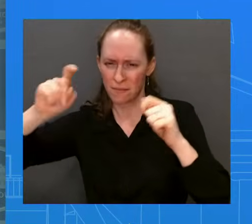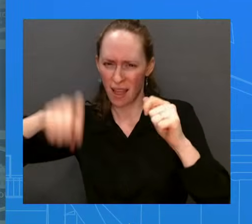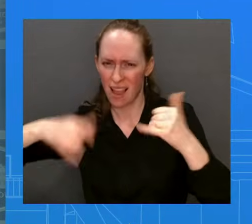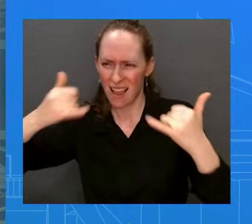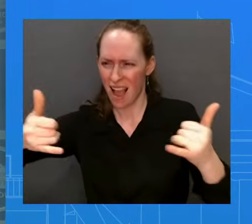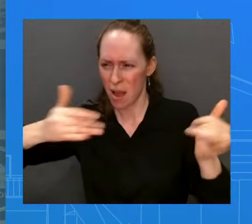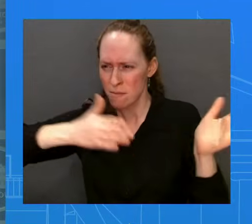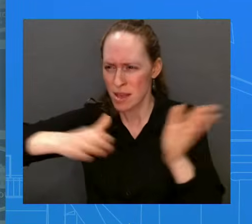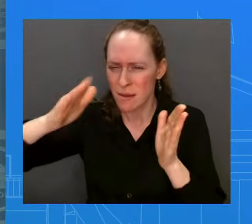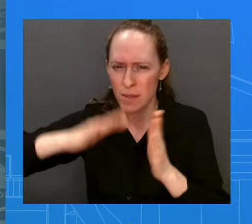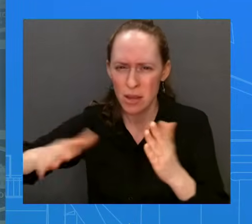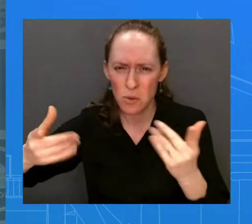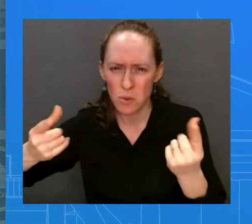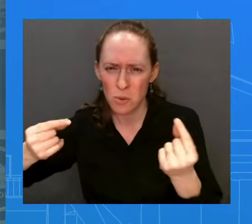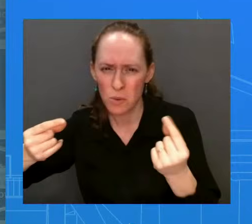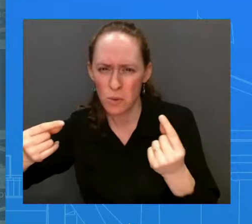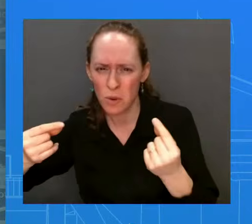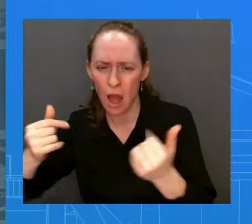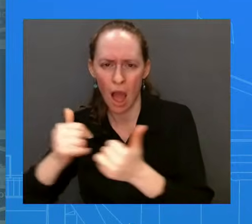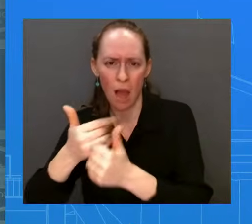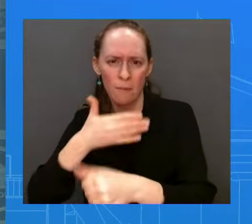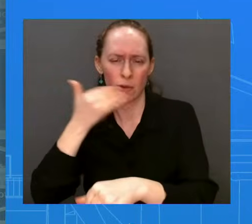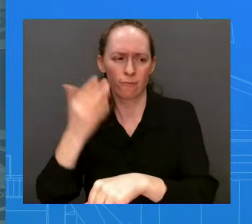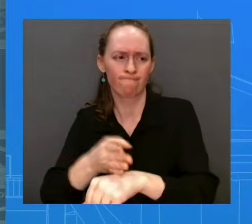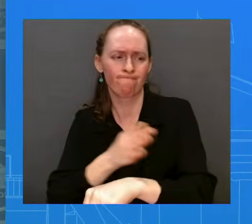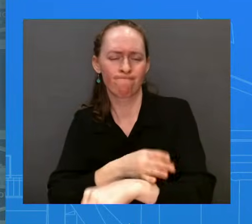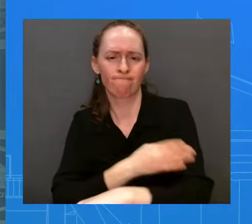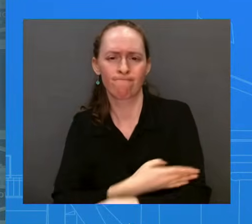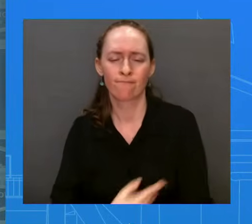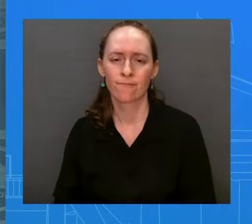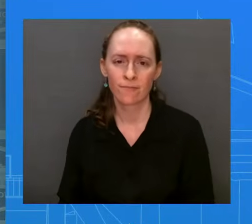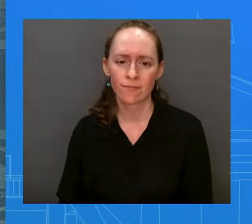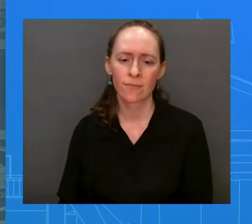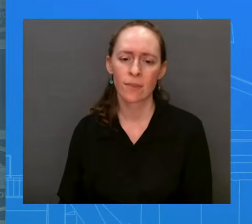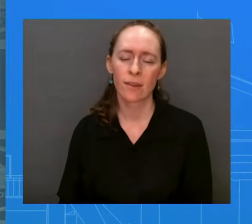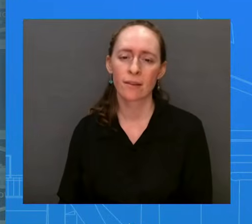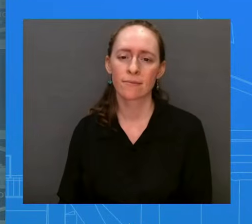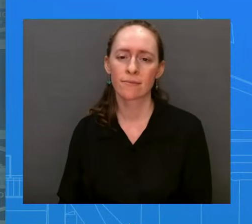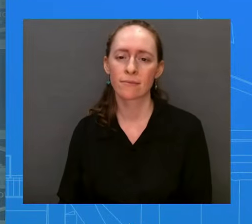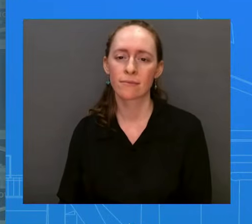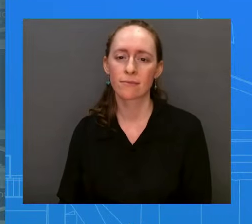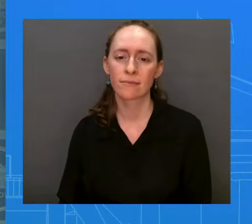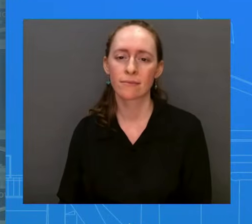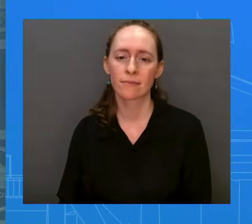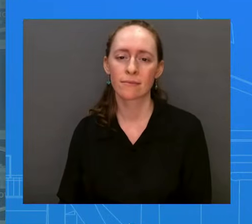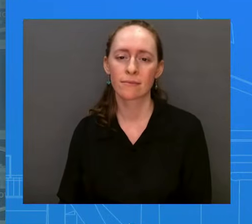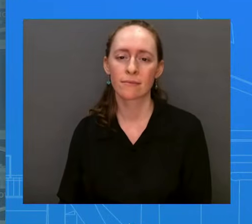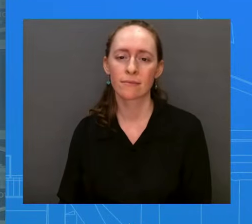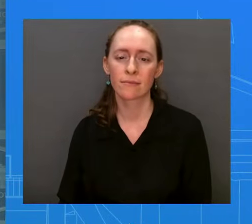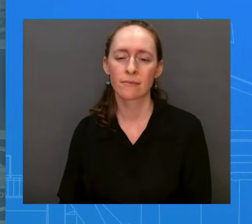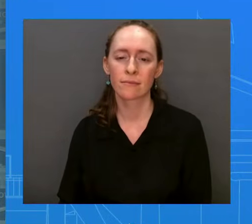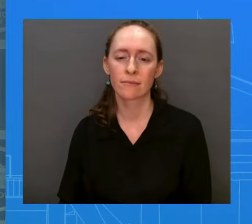just by adapting the way the radar parameters are set, we have improved our ability to detect.